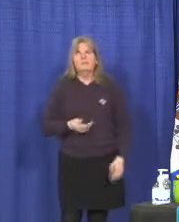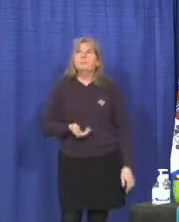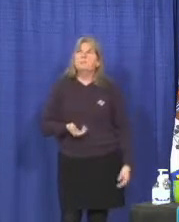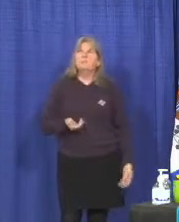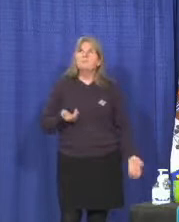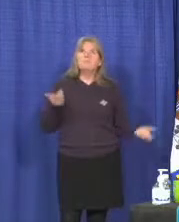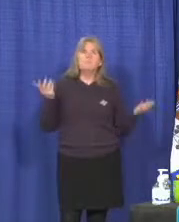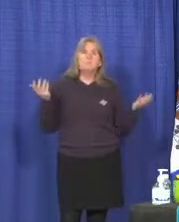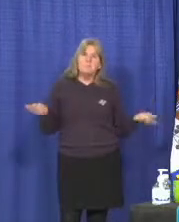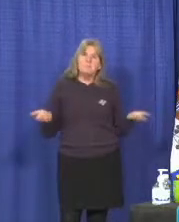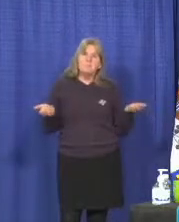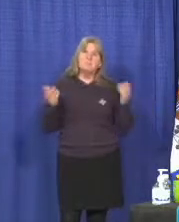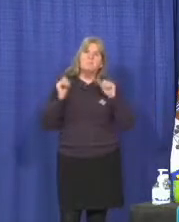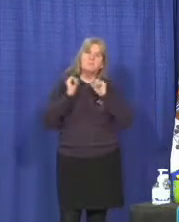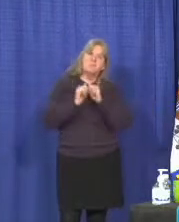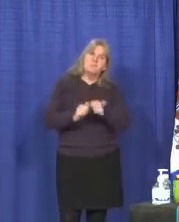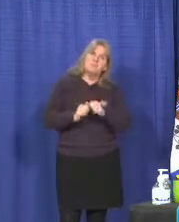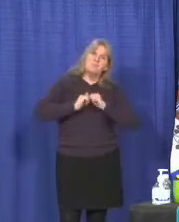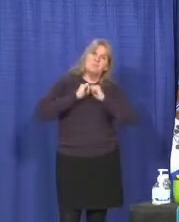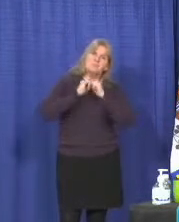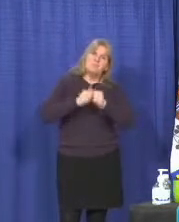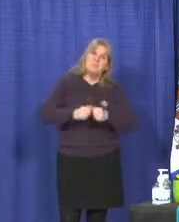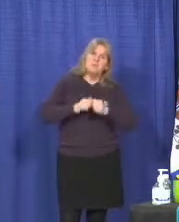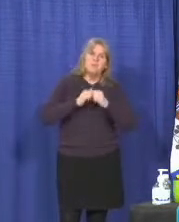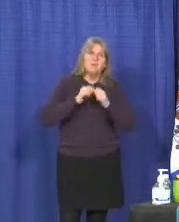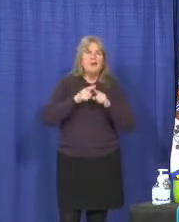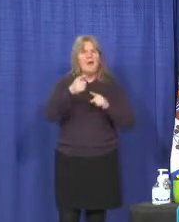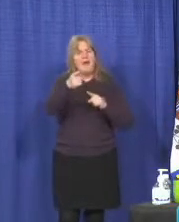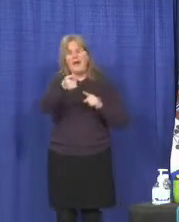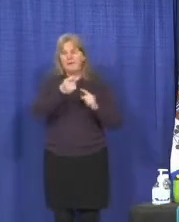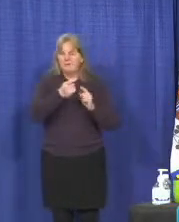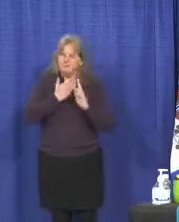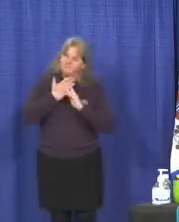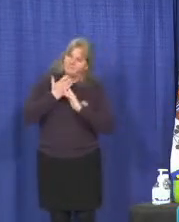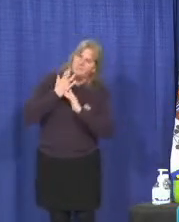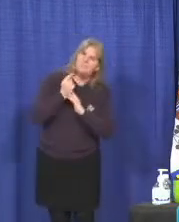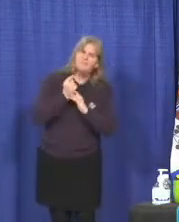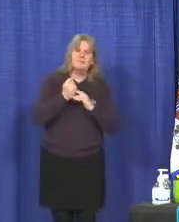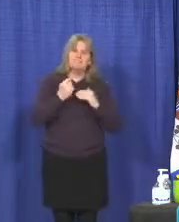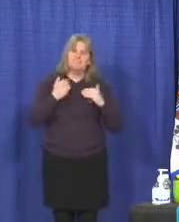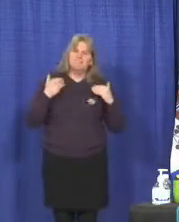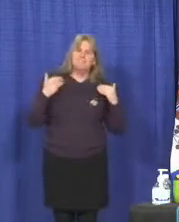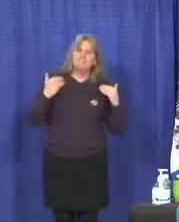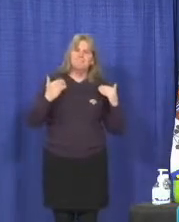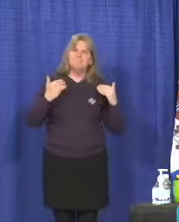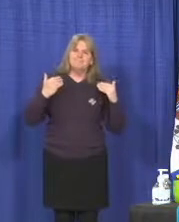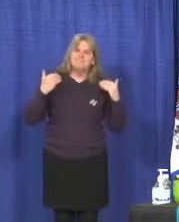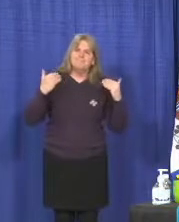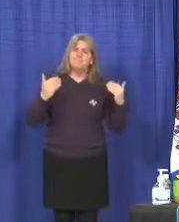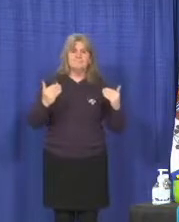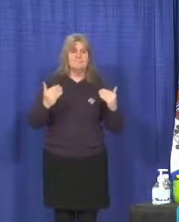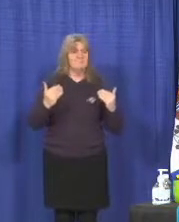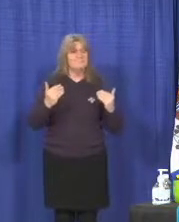We need to keep finding within that resilience and strength to keep moving forward as this will